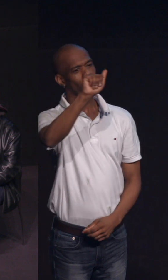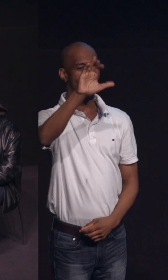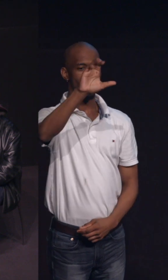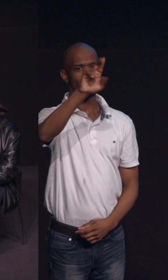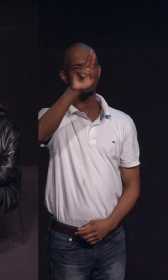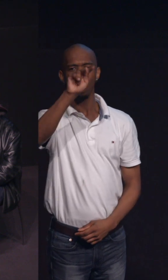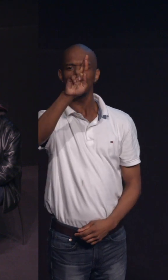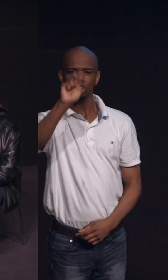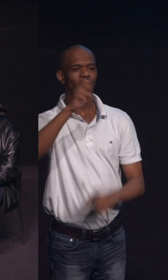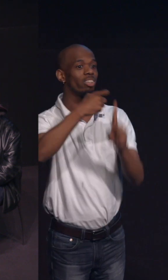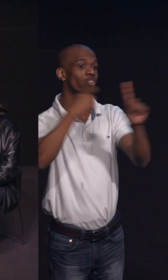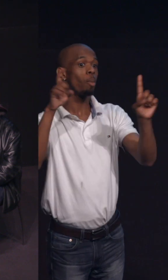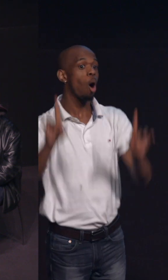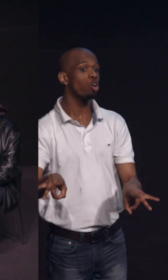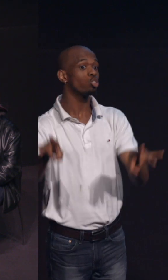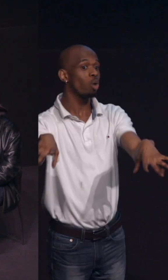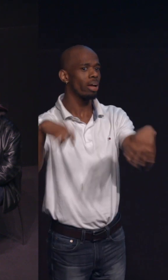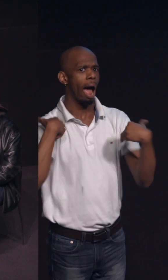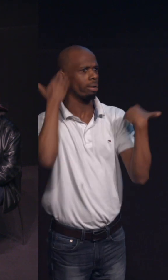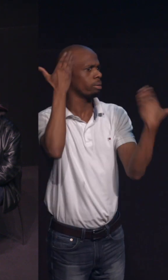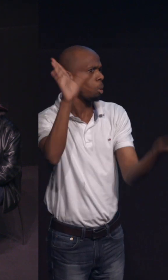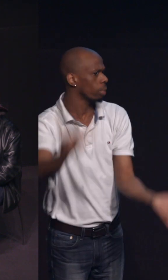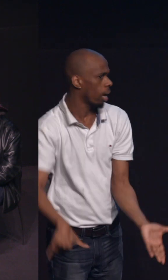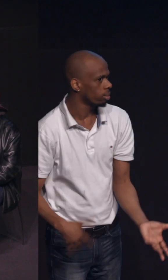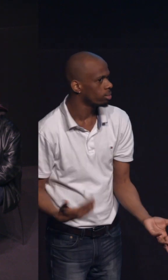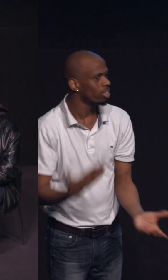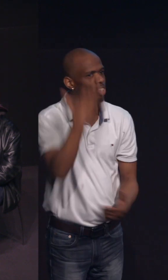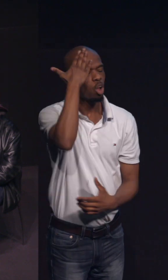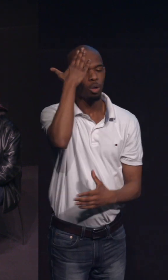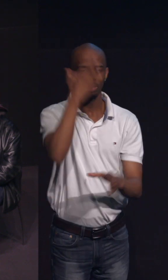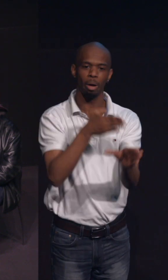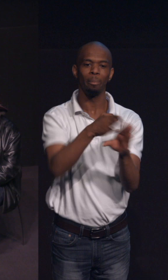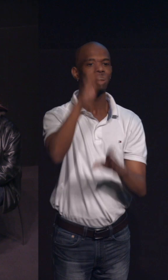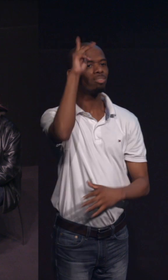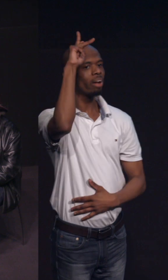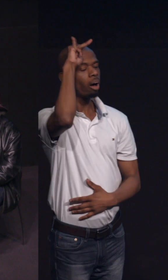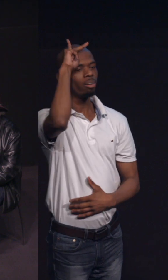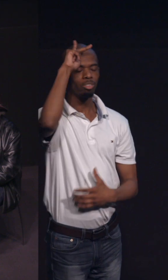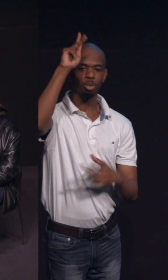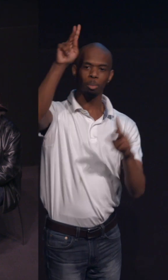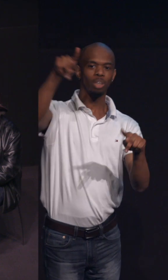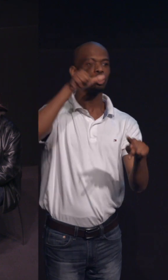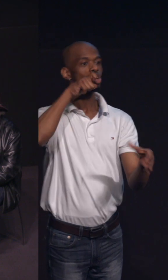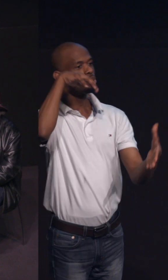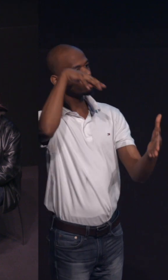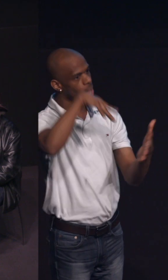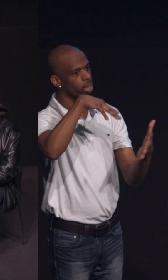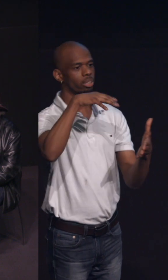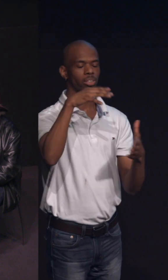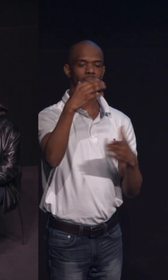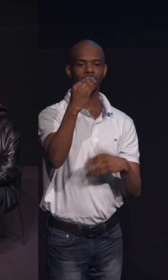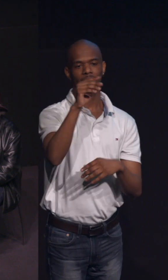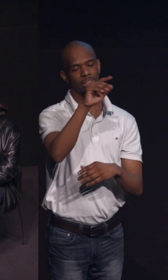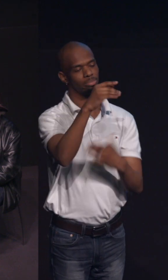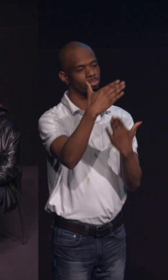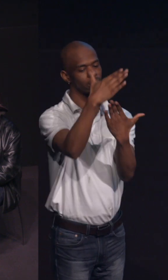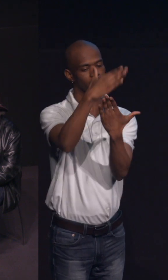you know, the main philosophical scholar who've drove-- driven, you know, the tenets of veganism, same thing: Australian.